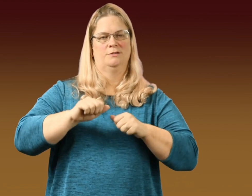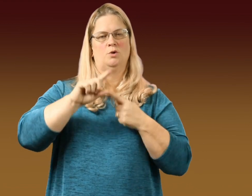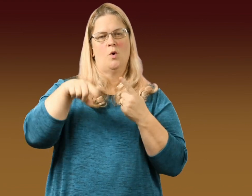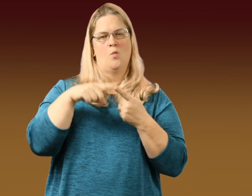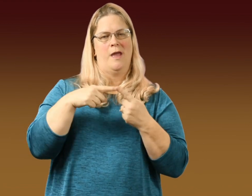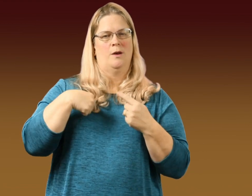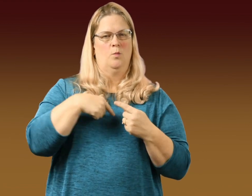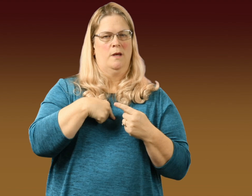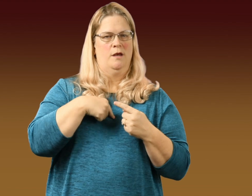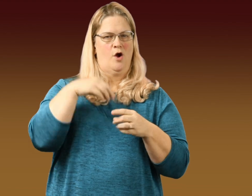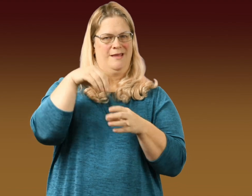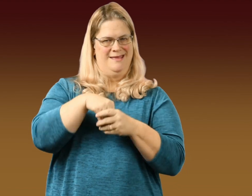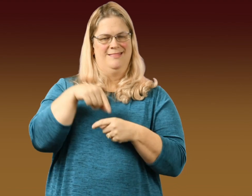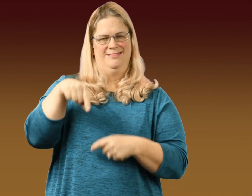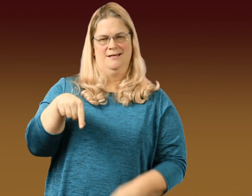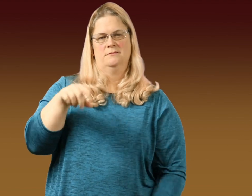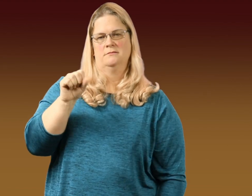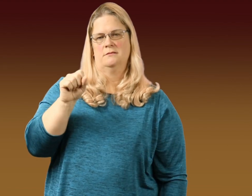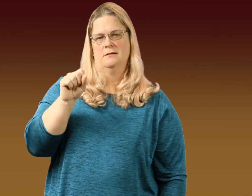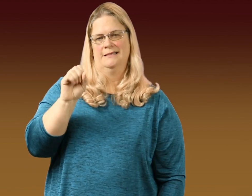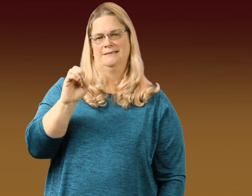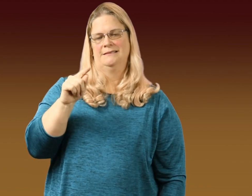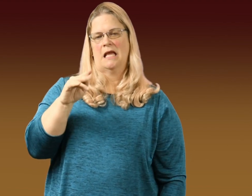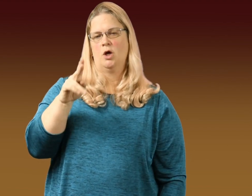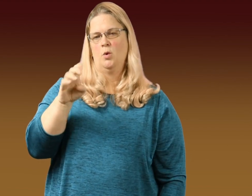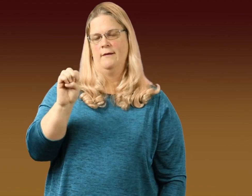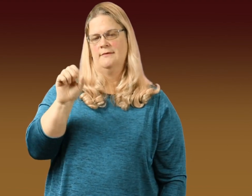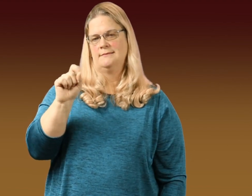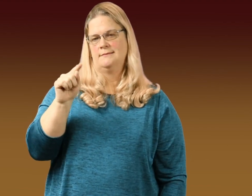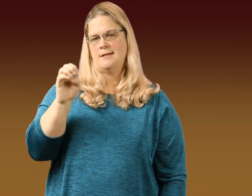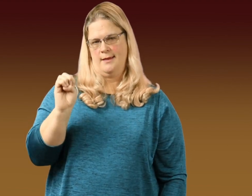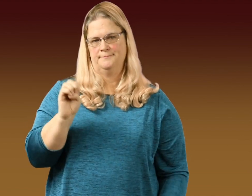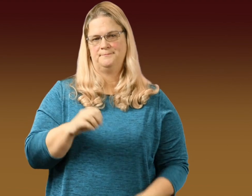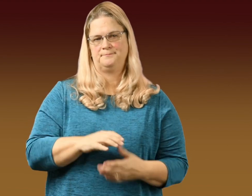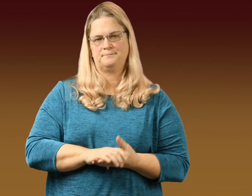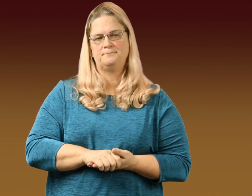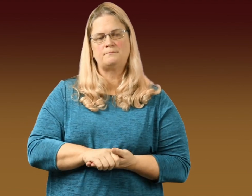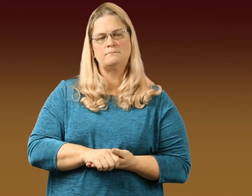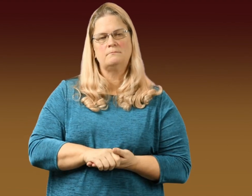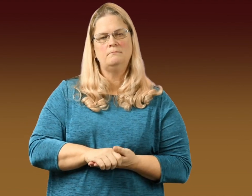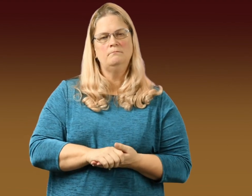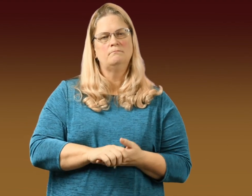We capture our true potential whenever we are in this particular state.